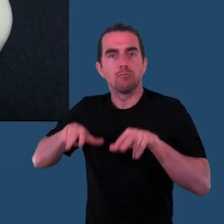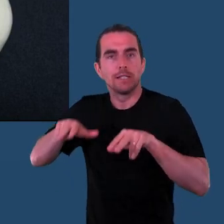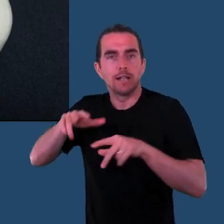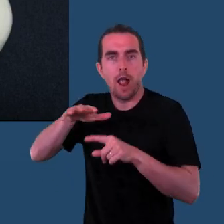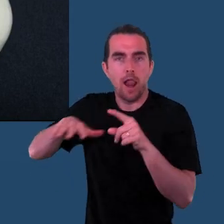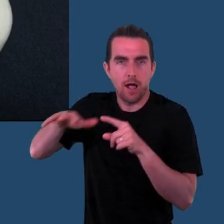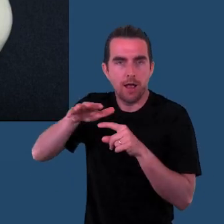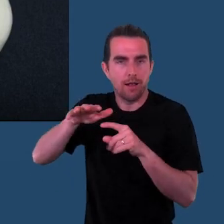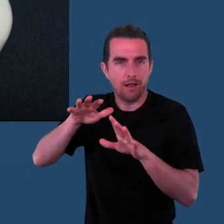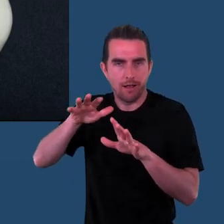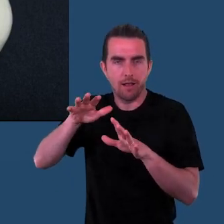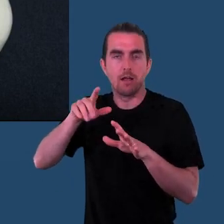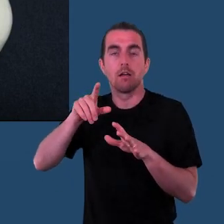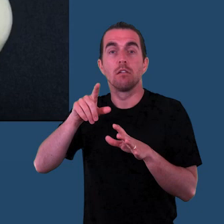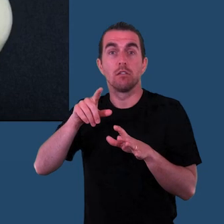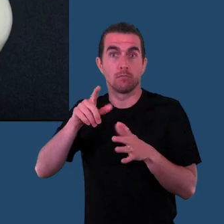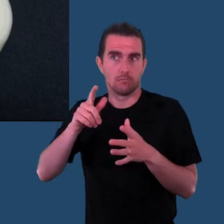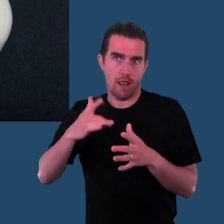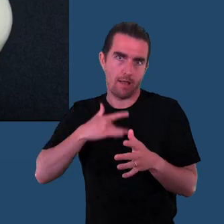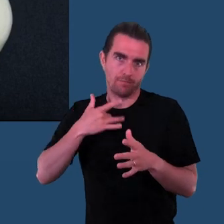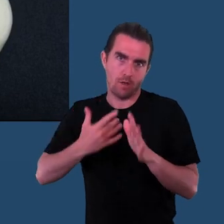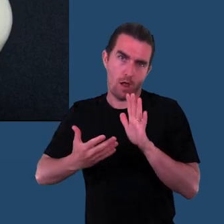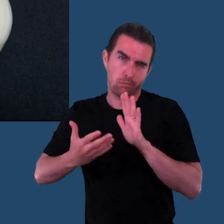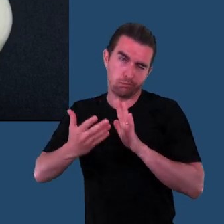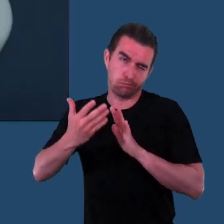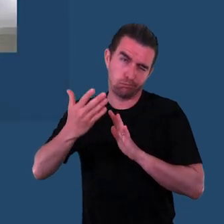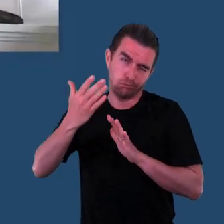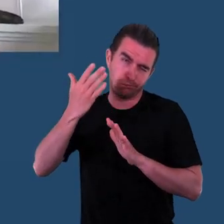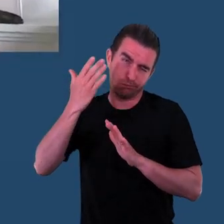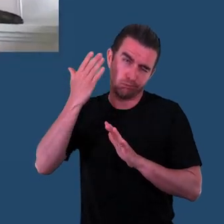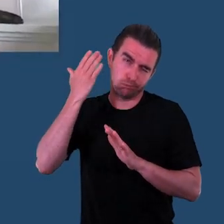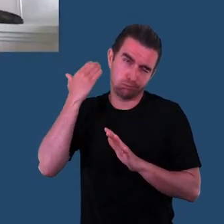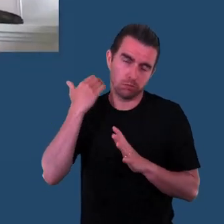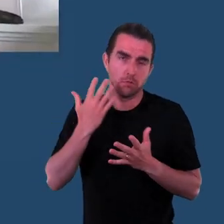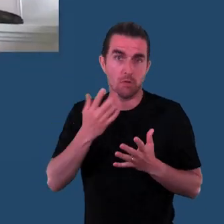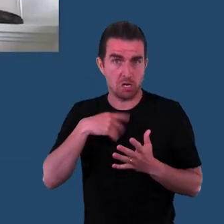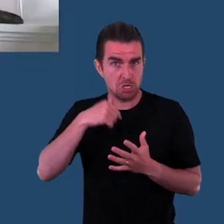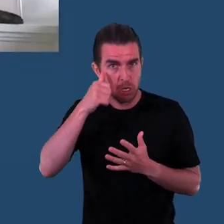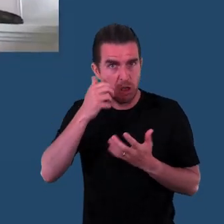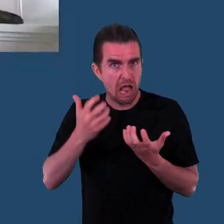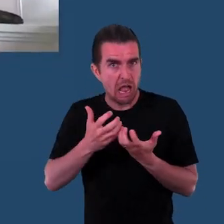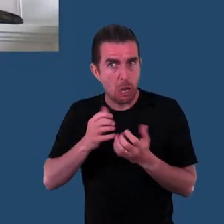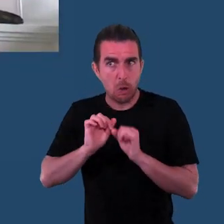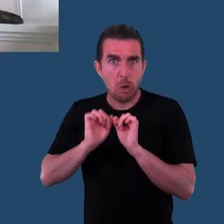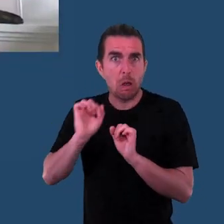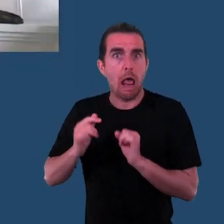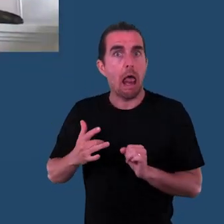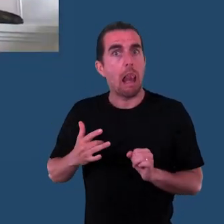They are amazing animals though, aren't they? They lived such a long time ago. Do we know very much about their lifestyle?